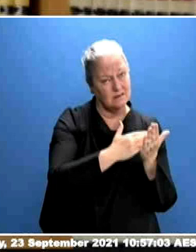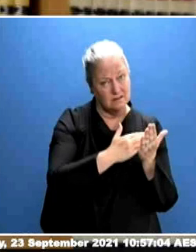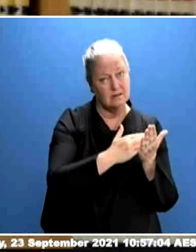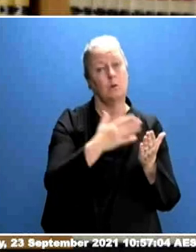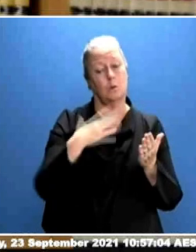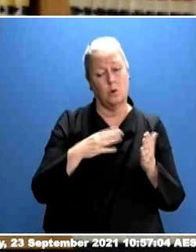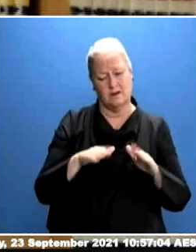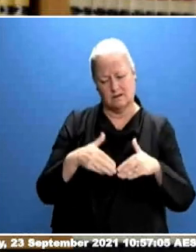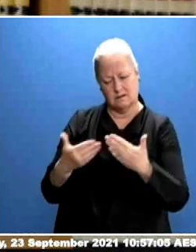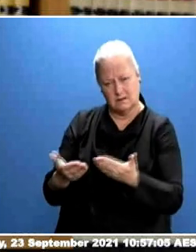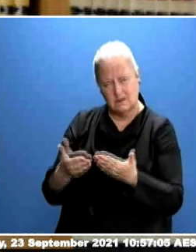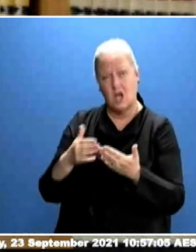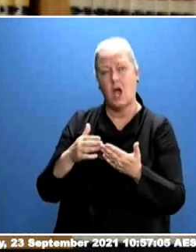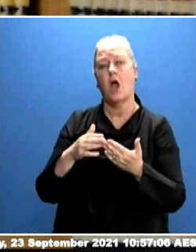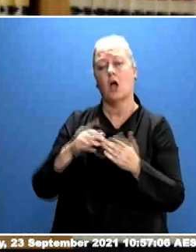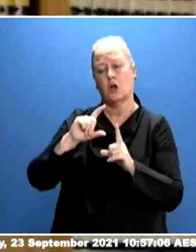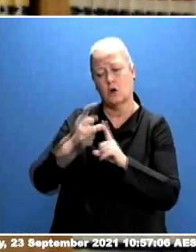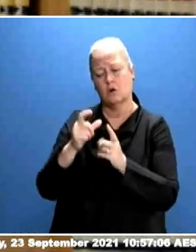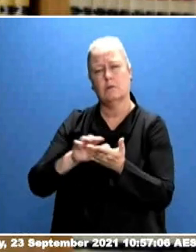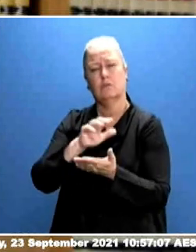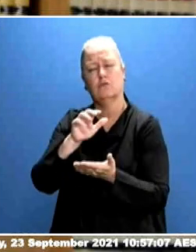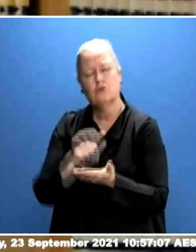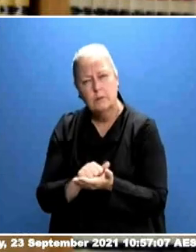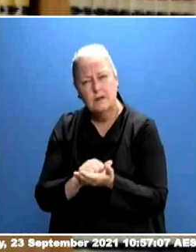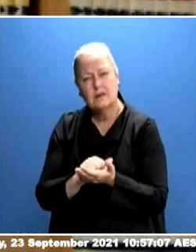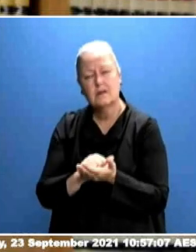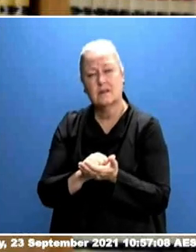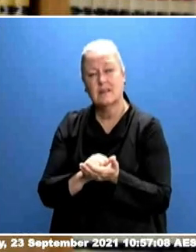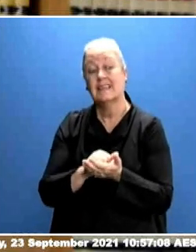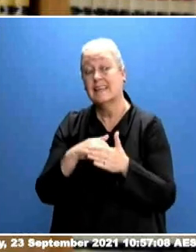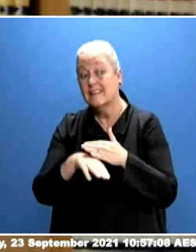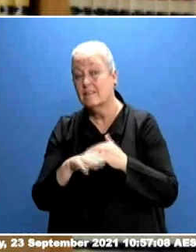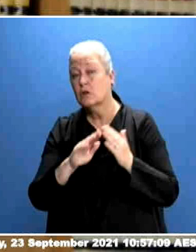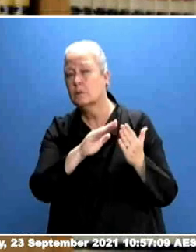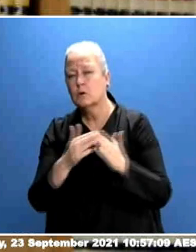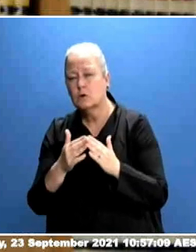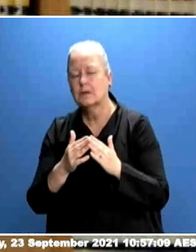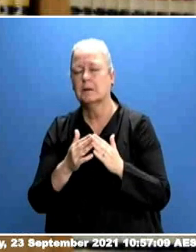culturally-appropriate placements for our children in the community, but it would be outside of the scope of my role to speak